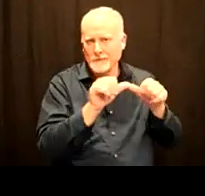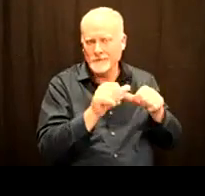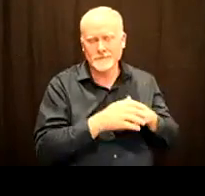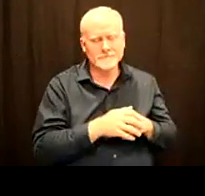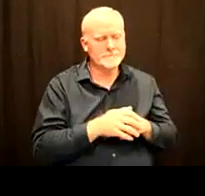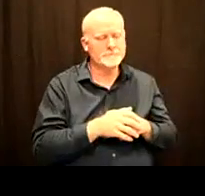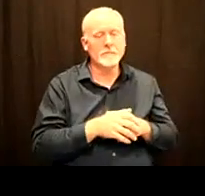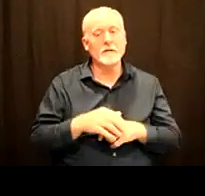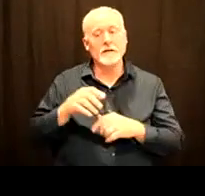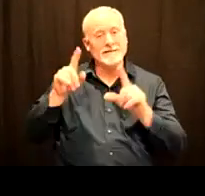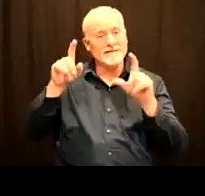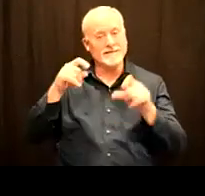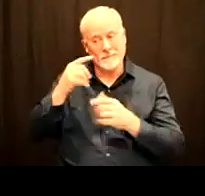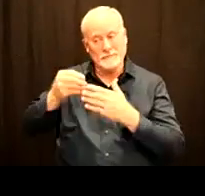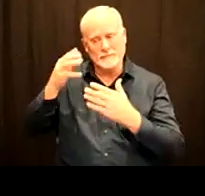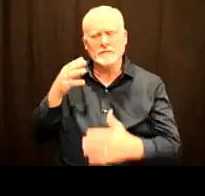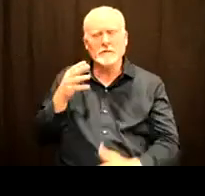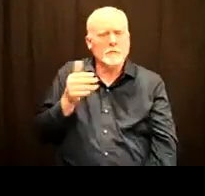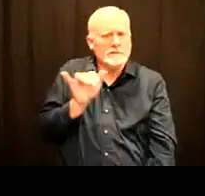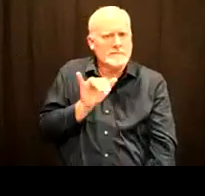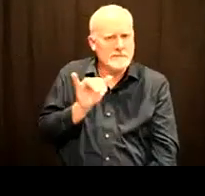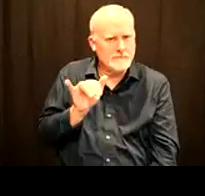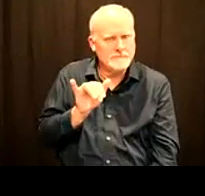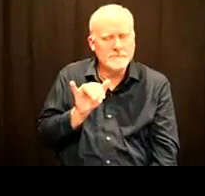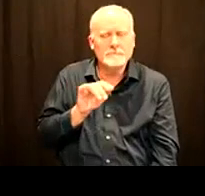in some ways to what i've described here but since we're visiting with employees today we